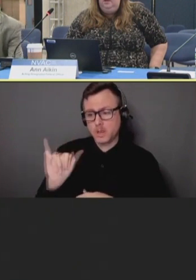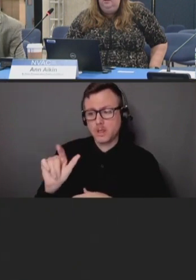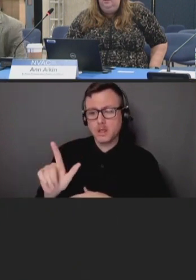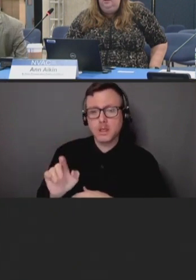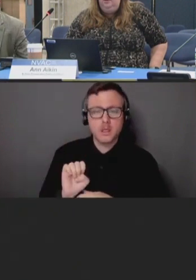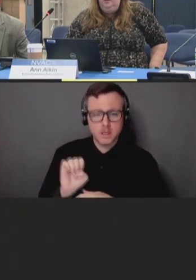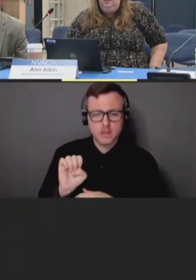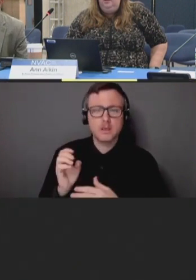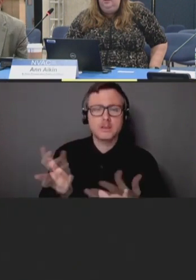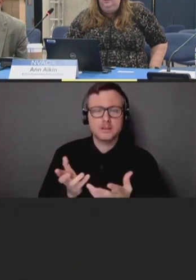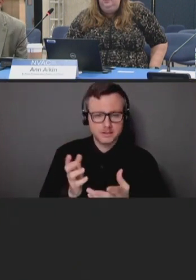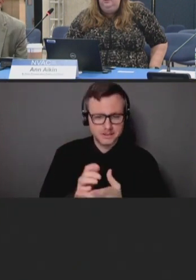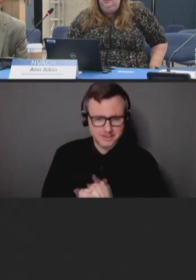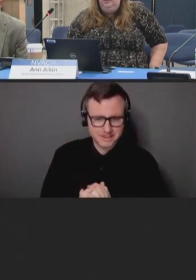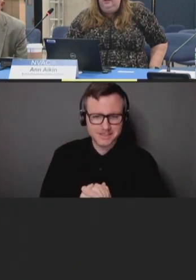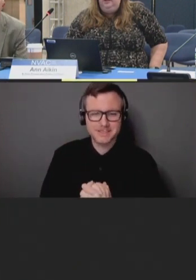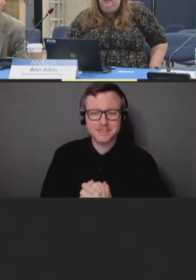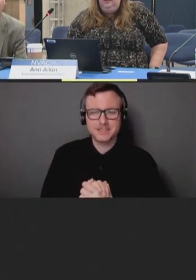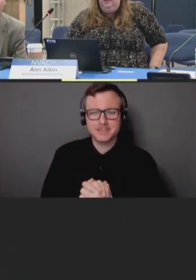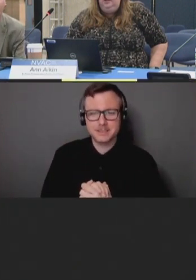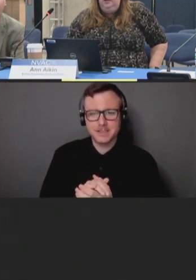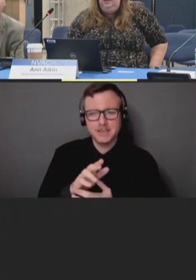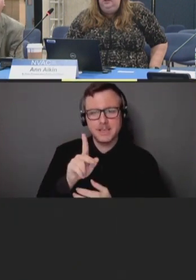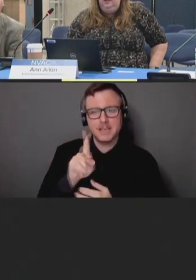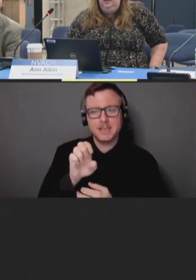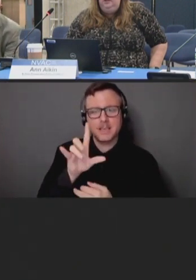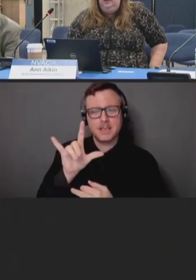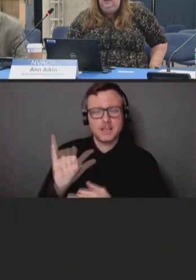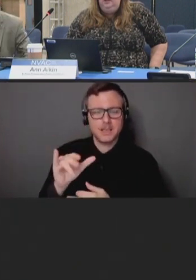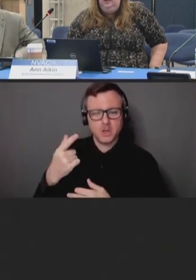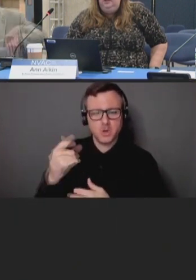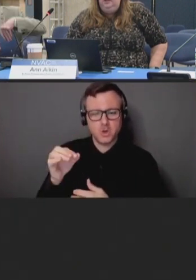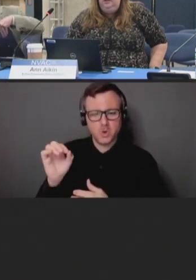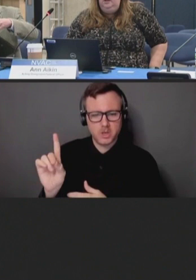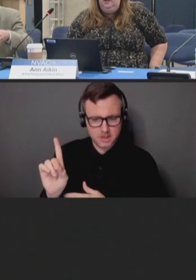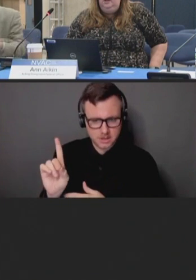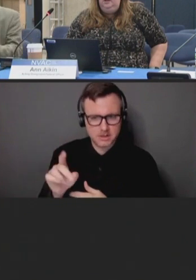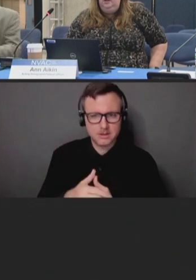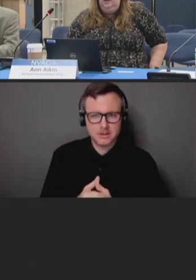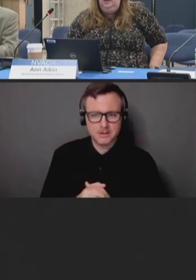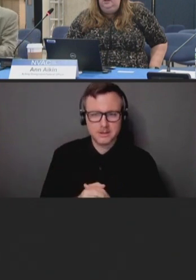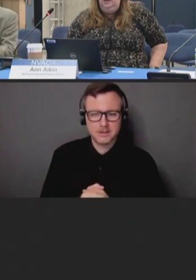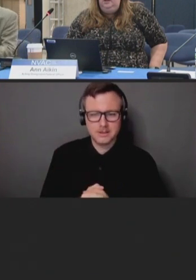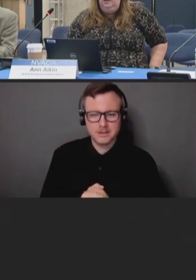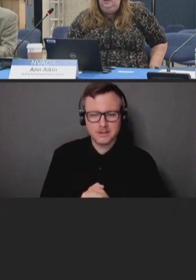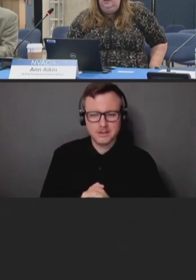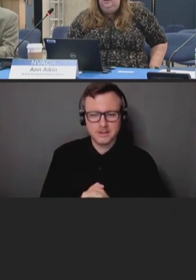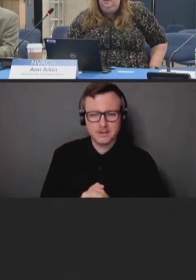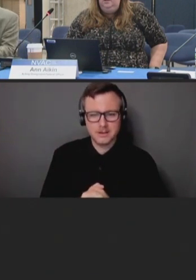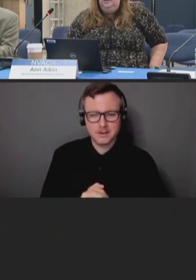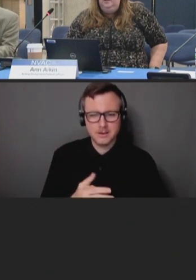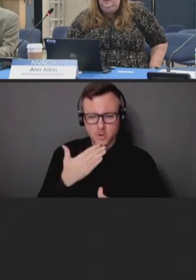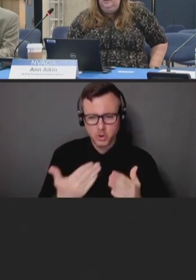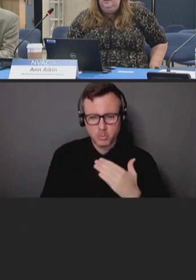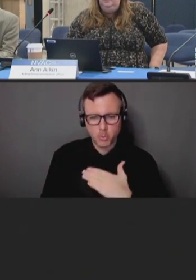Claire Hannan. Claire Hannan: Good morning. Present. Ann Aikin: Good morning. Rebecca Coyle. Rebecca Coyle: Present.